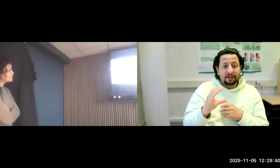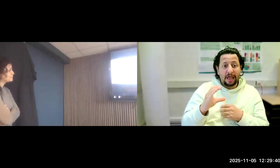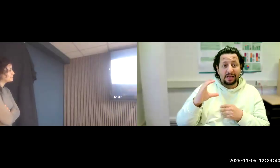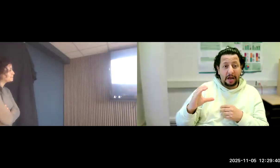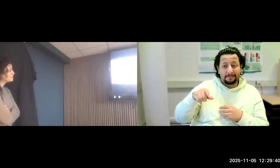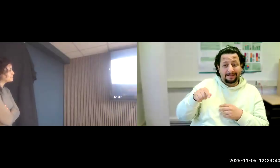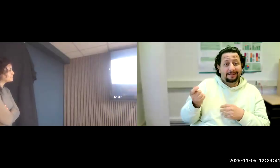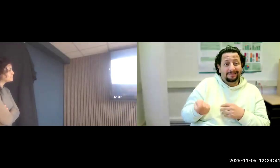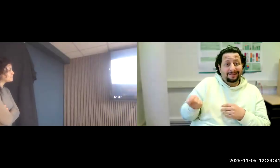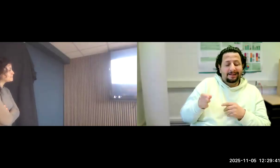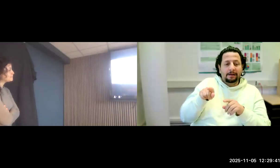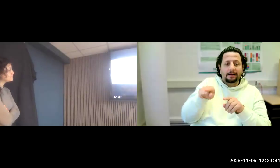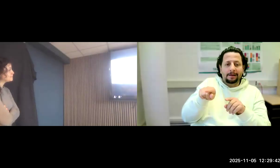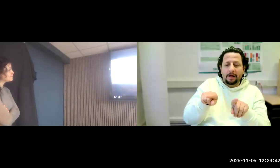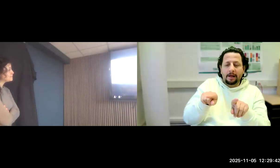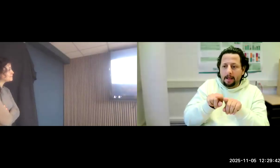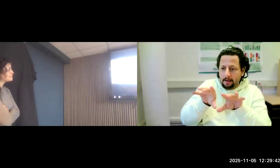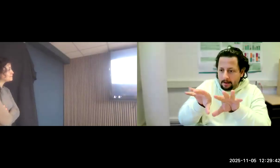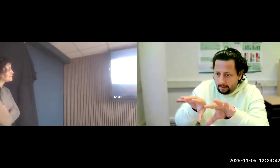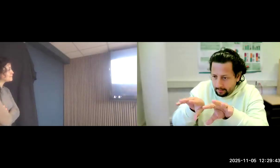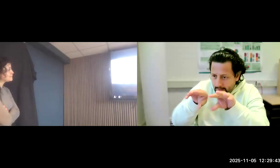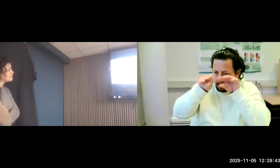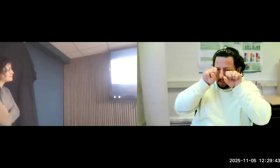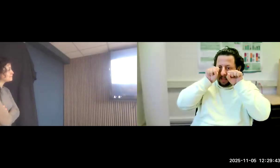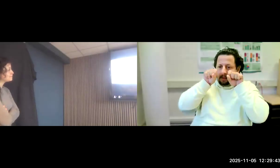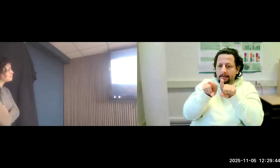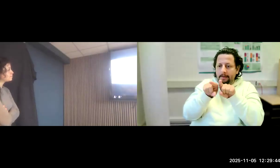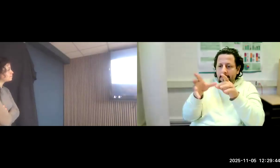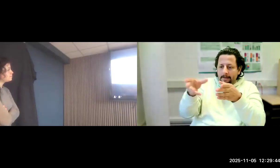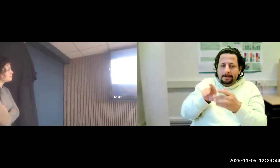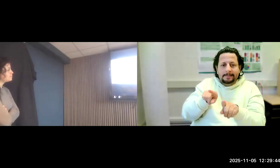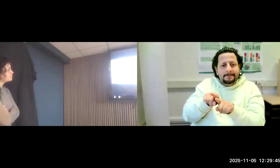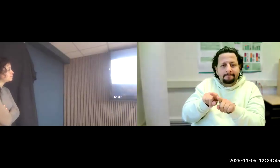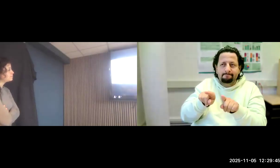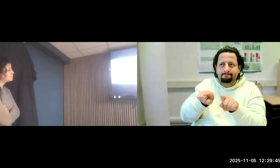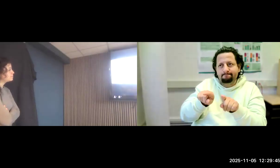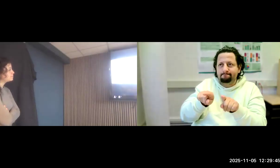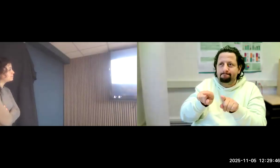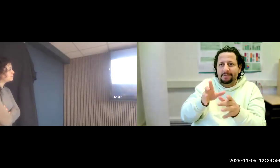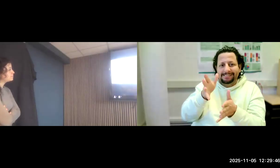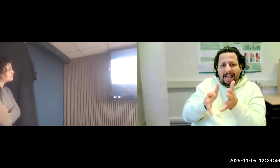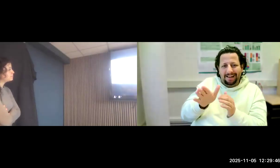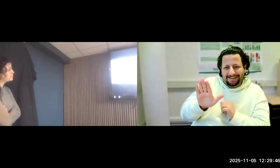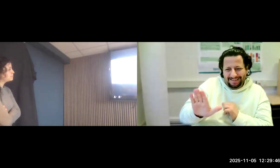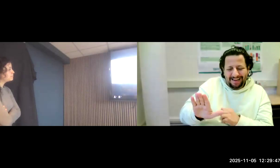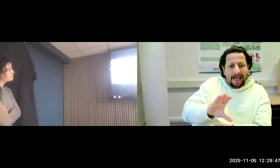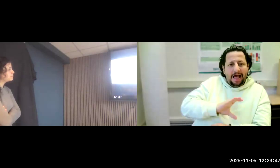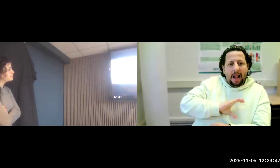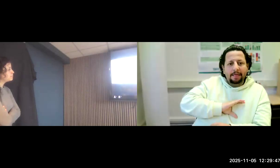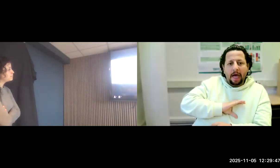in ways where that is not being presented in Western sign languages.